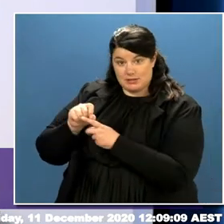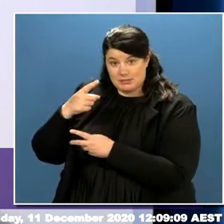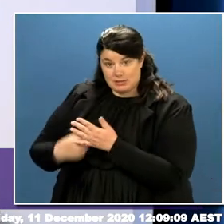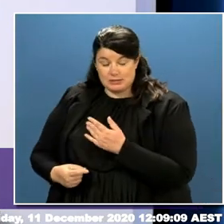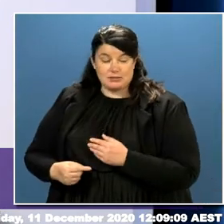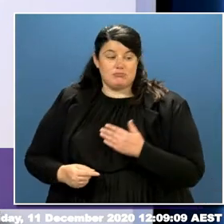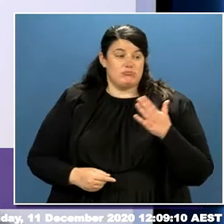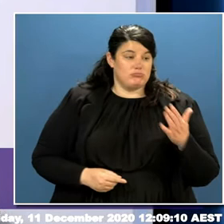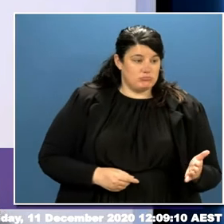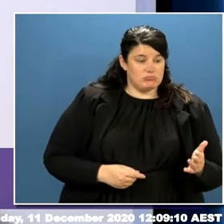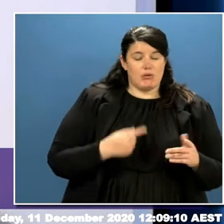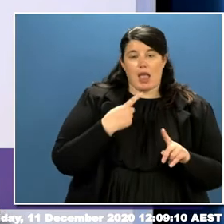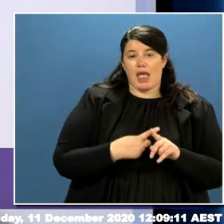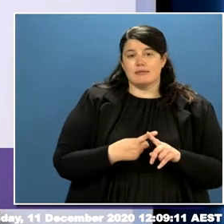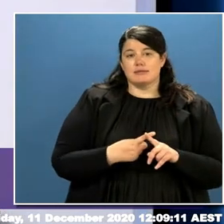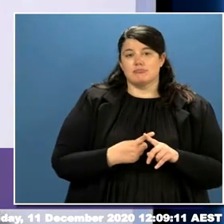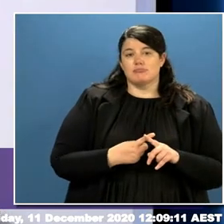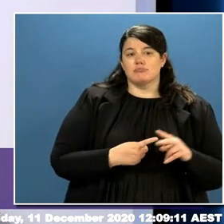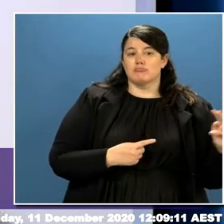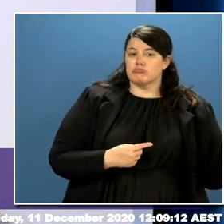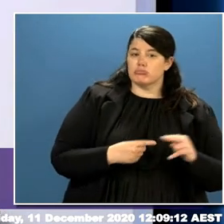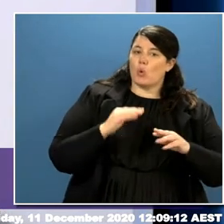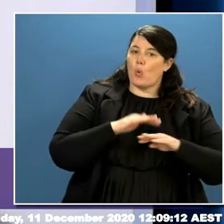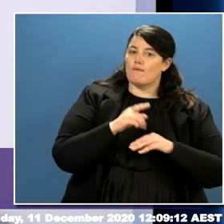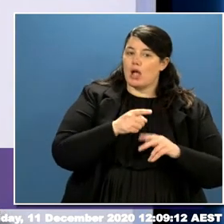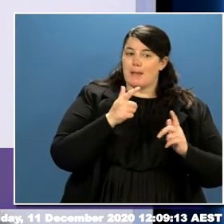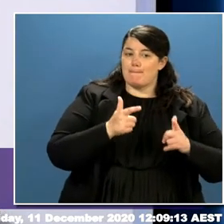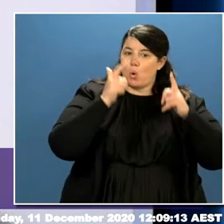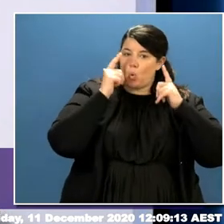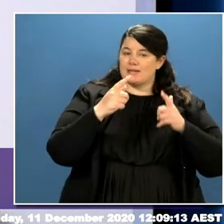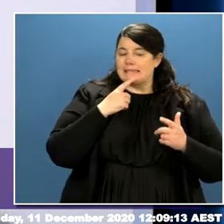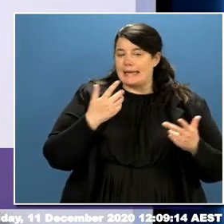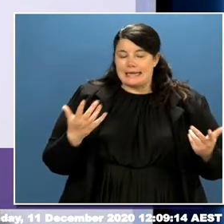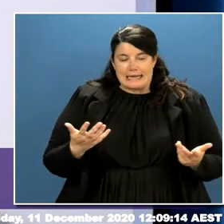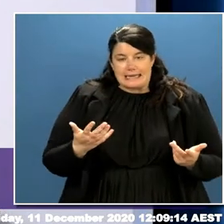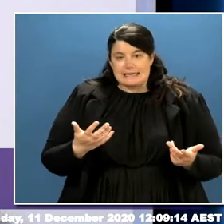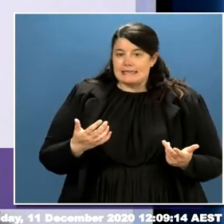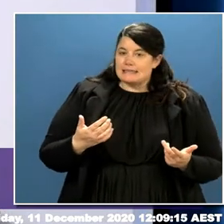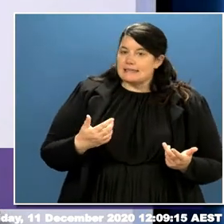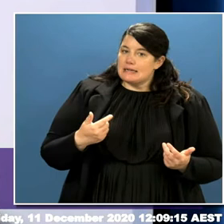and then on the side of the employer who says, "Well, we lack understanding, we